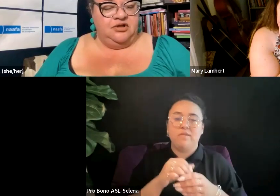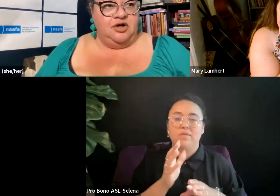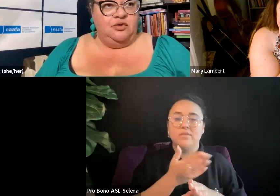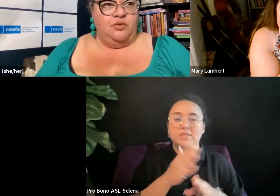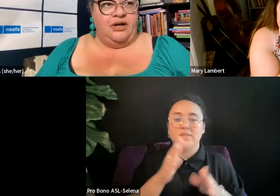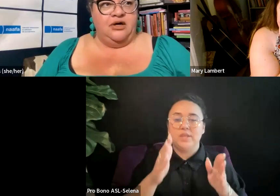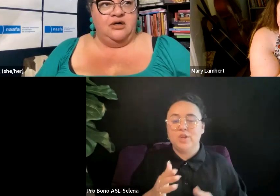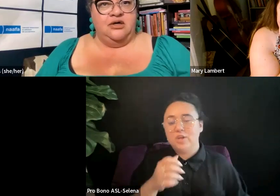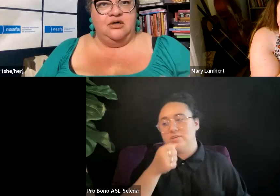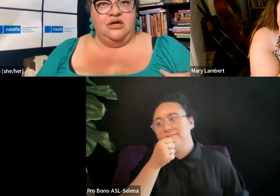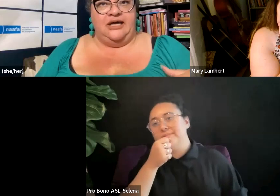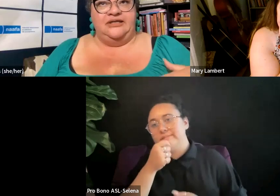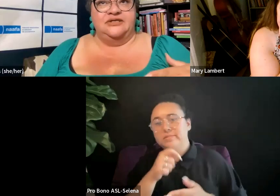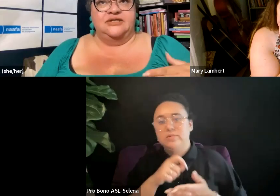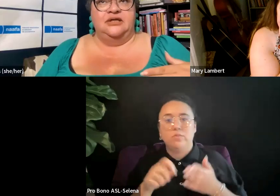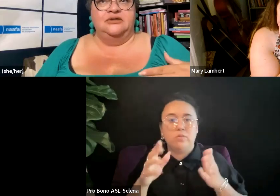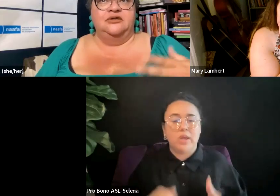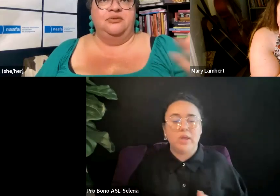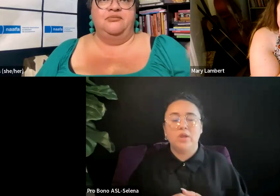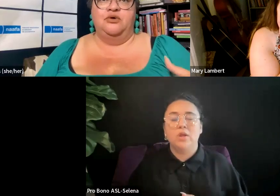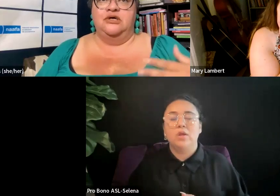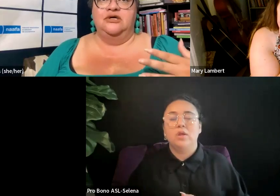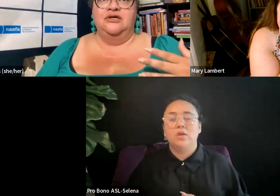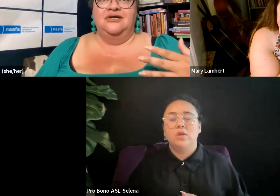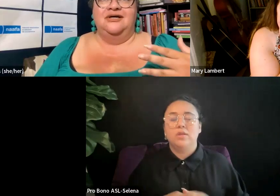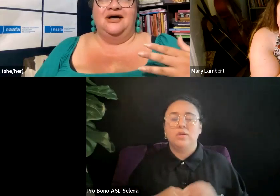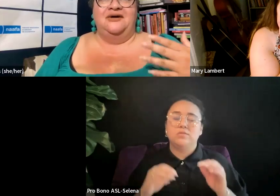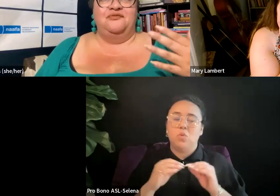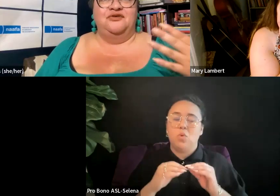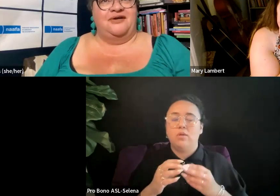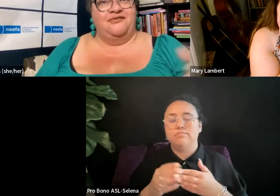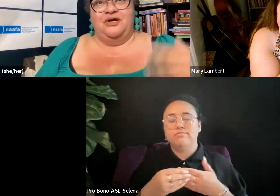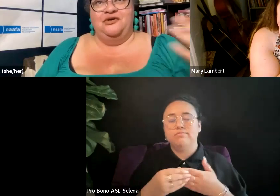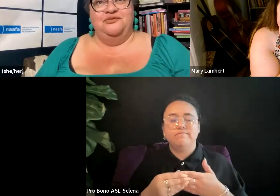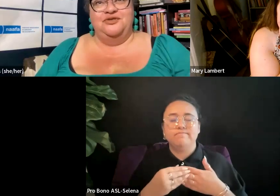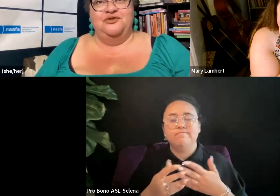you know, where at least there's a little bit more respect for what you do